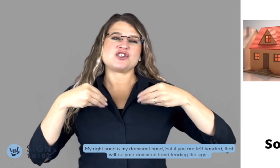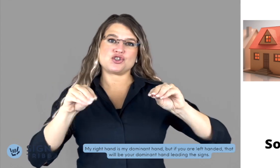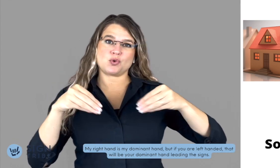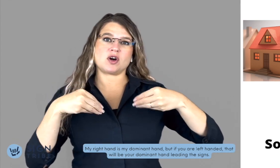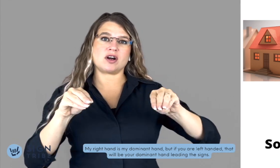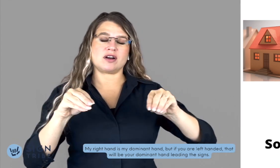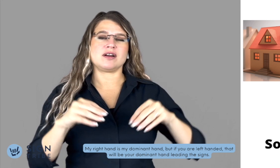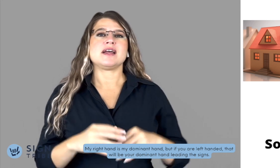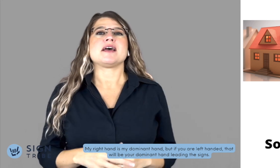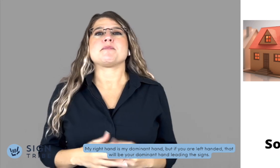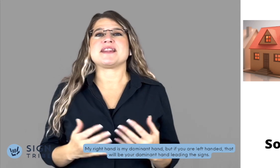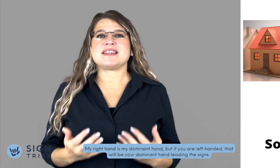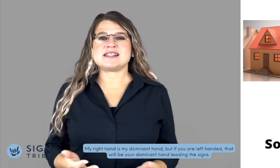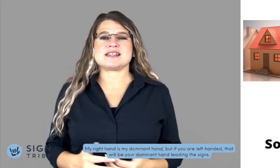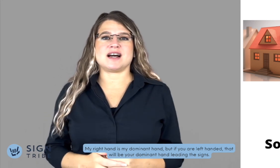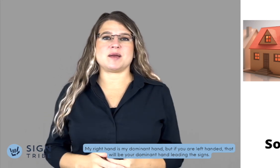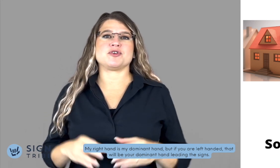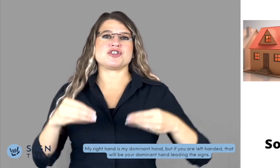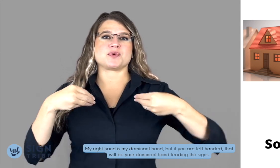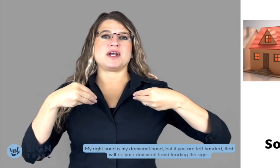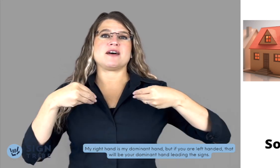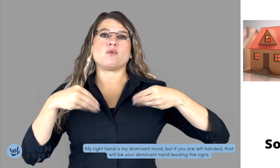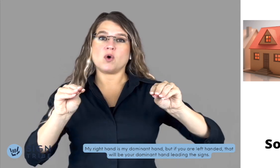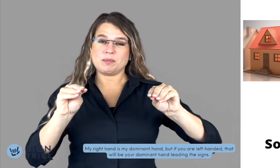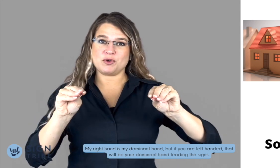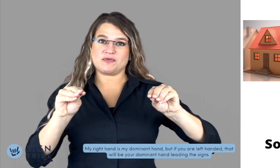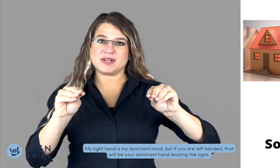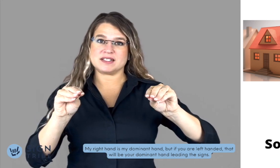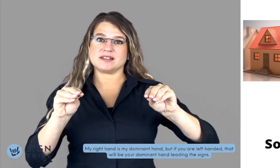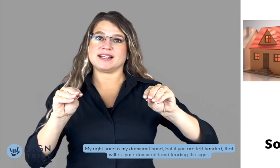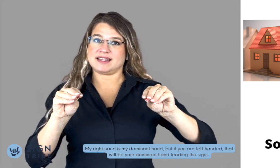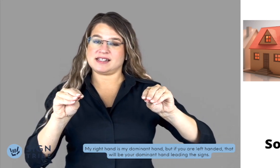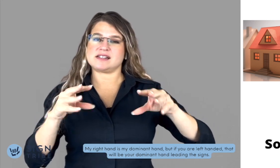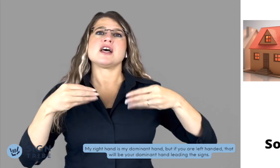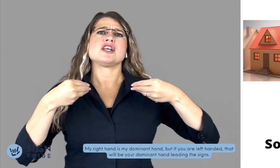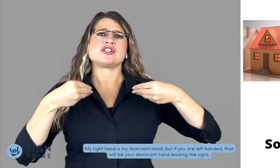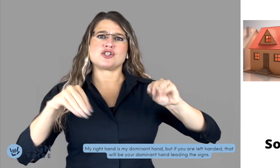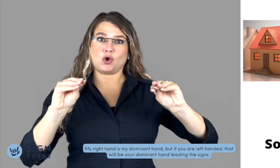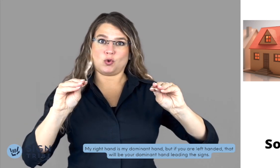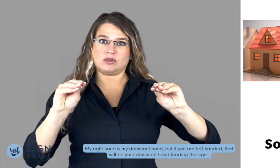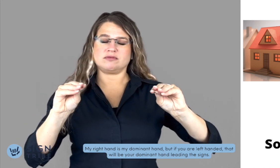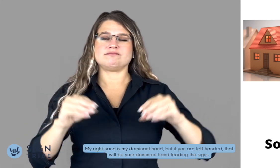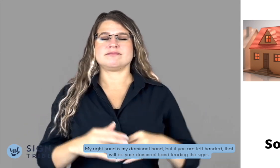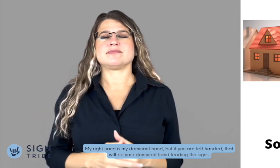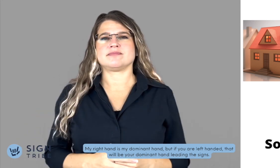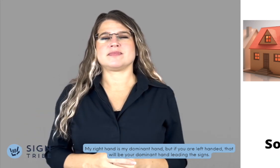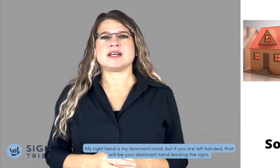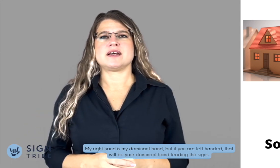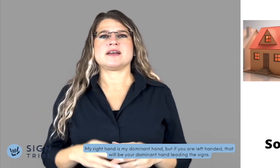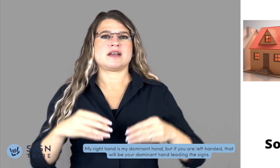store. But this time you're just going to have one movement like this. Sold.